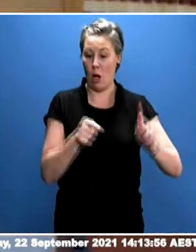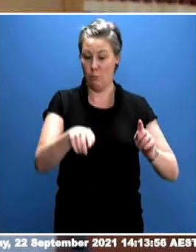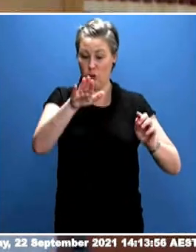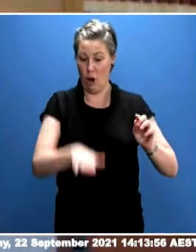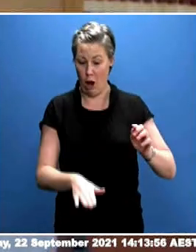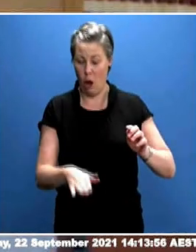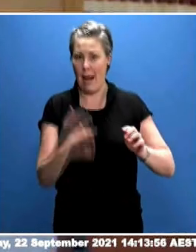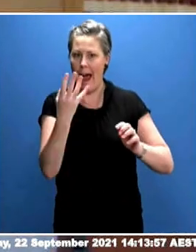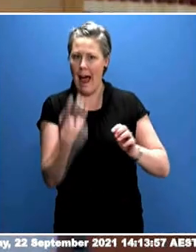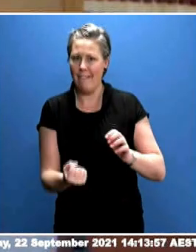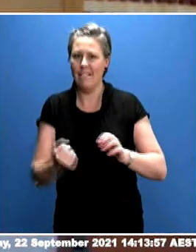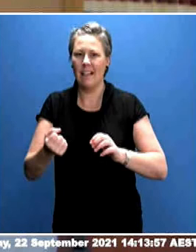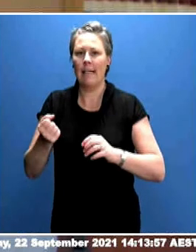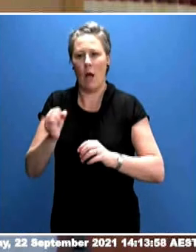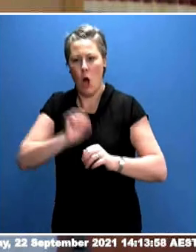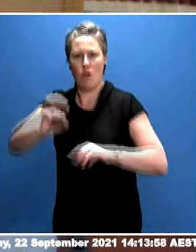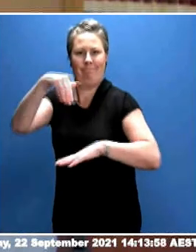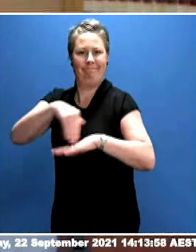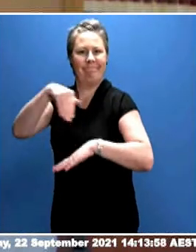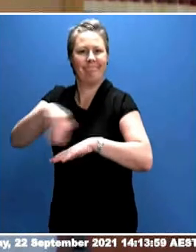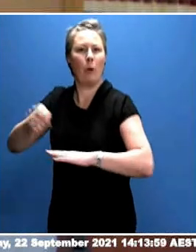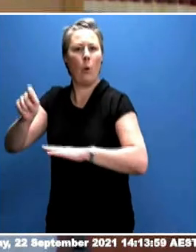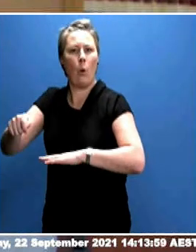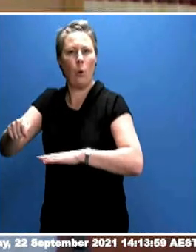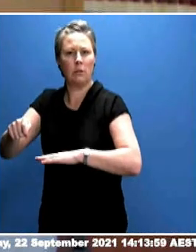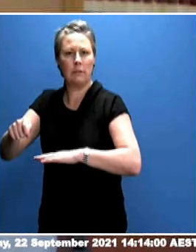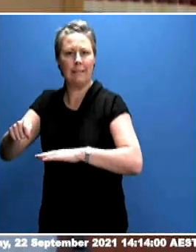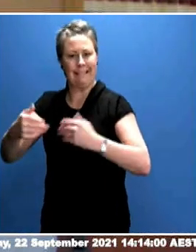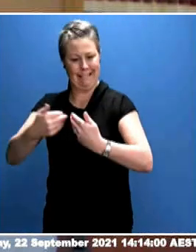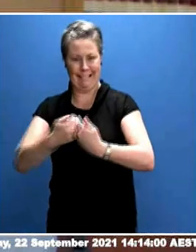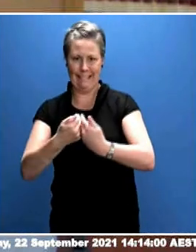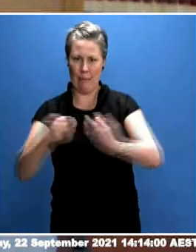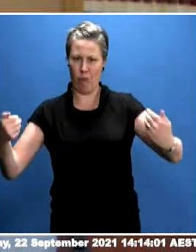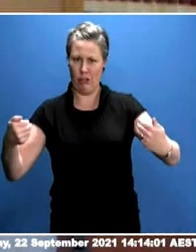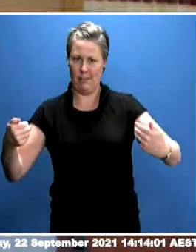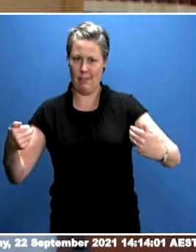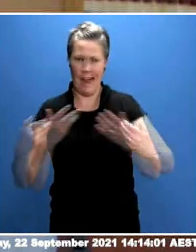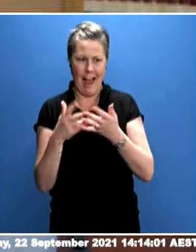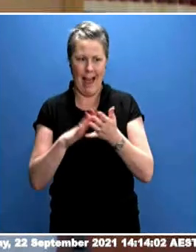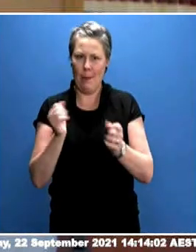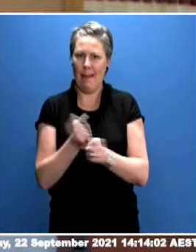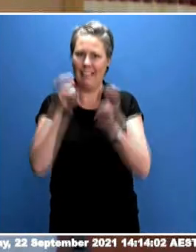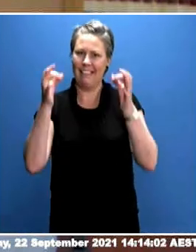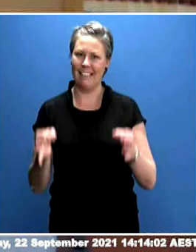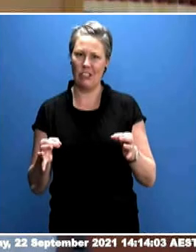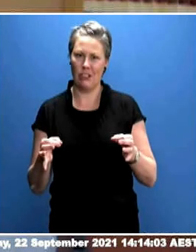focus and enable the Department to make that clarity of decision, so that the focus is on the care and protection matters.